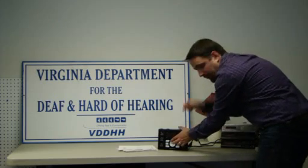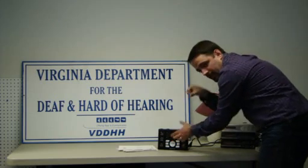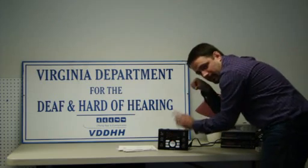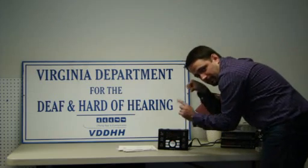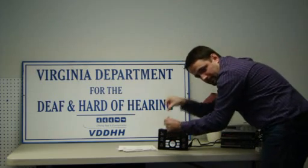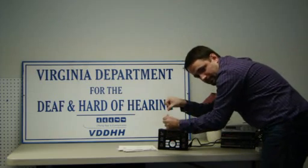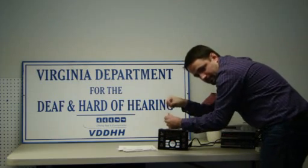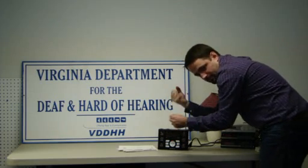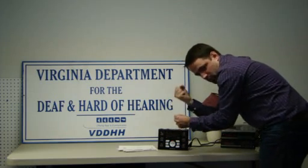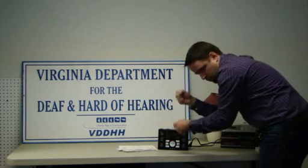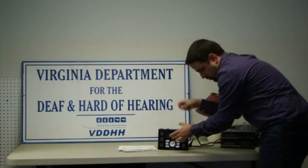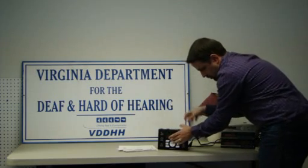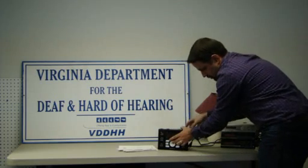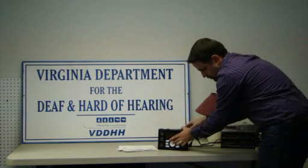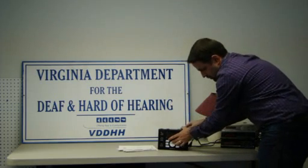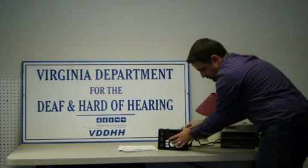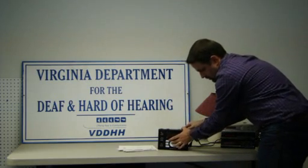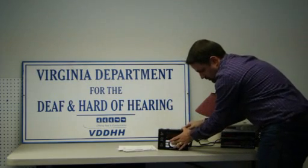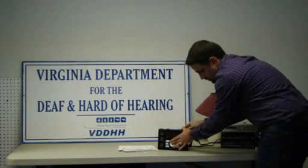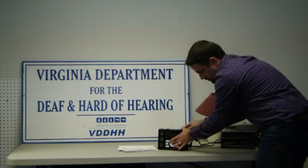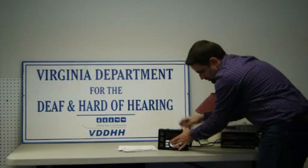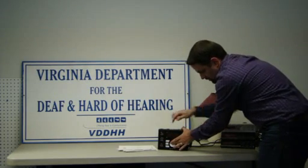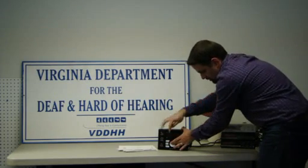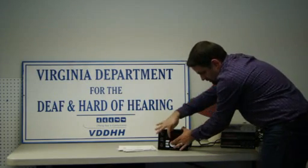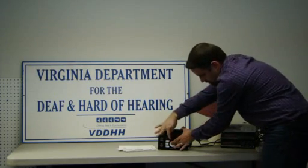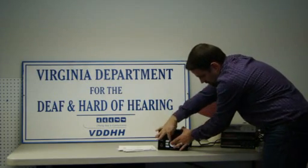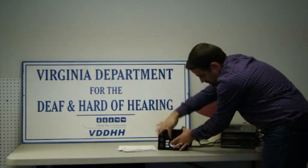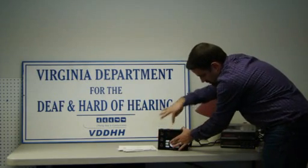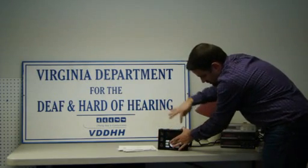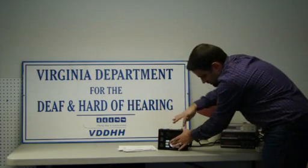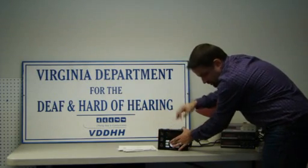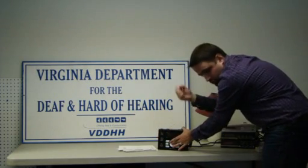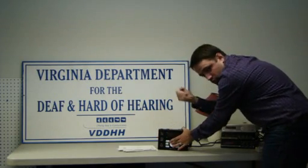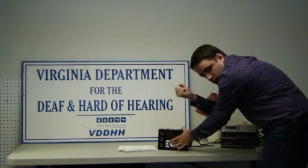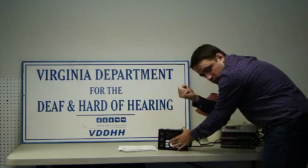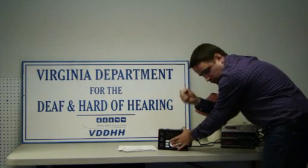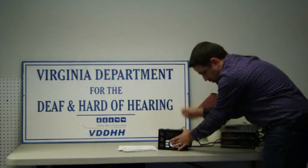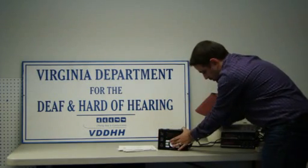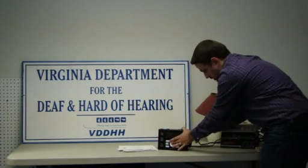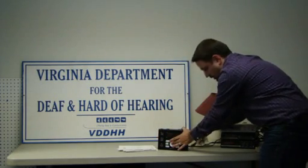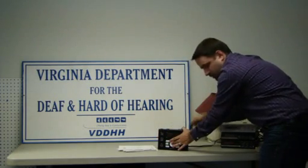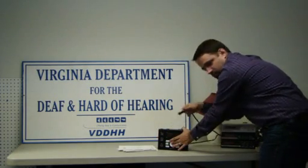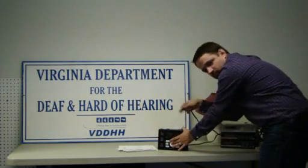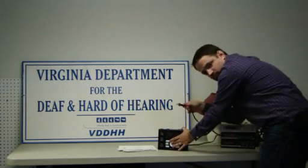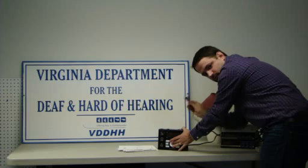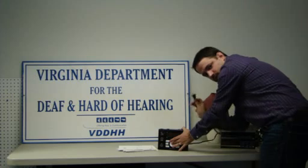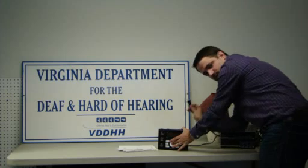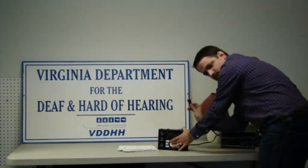hold both buttons